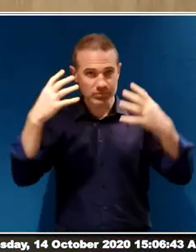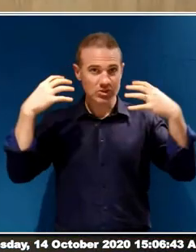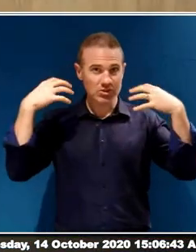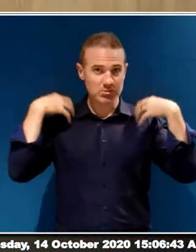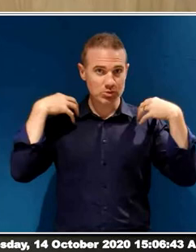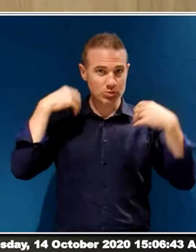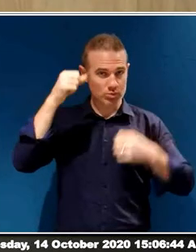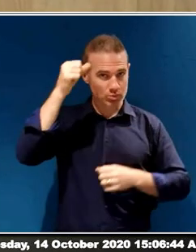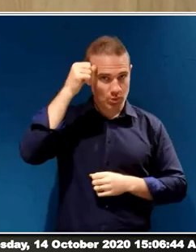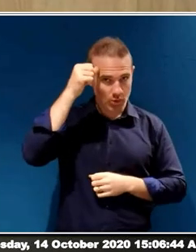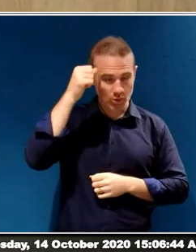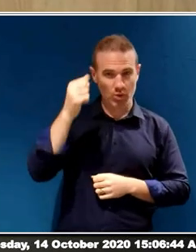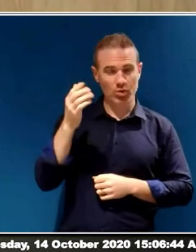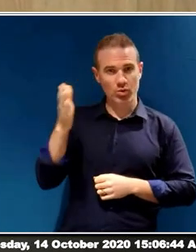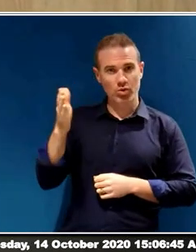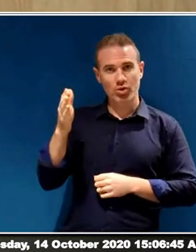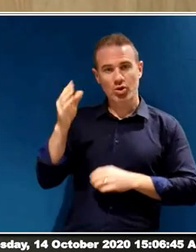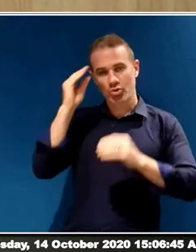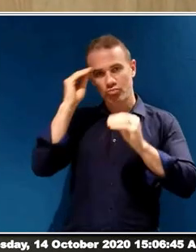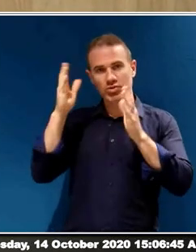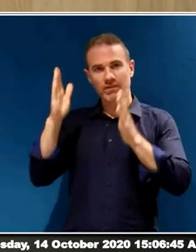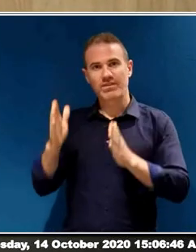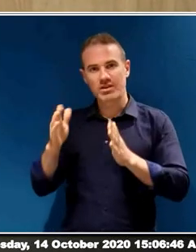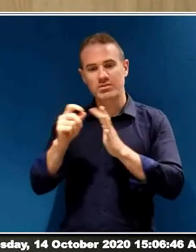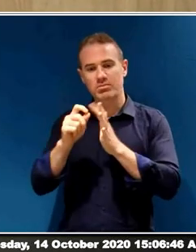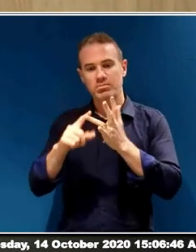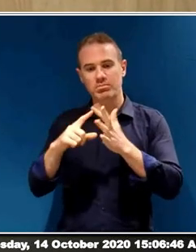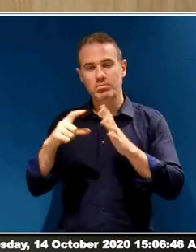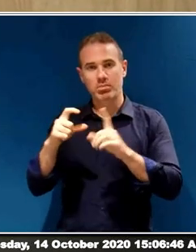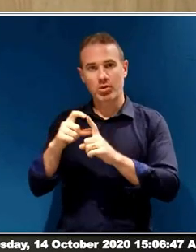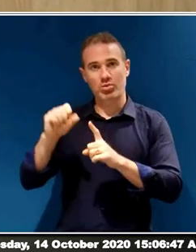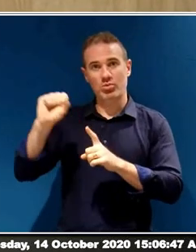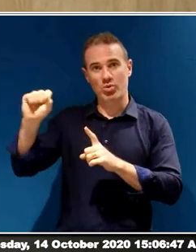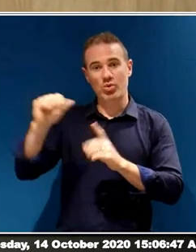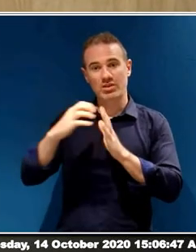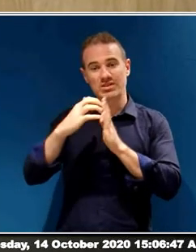Bundle Part B, Volume 1, at Tab 2.